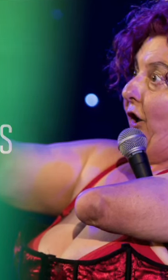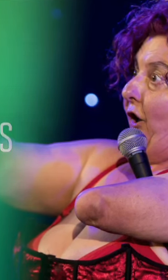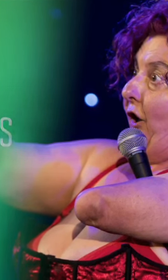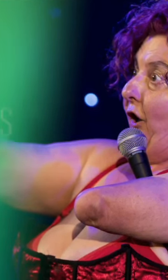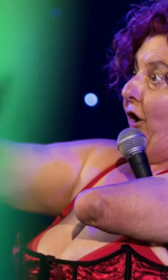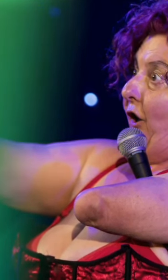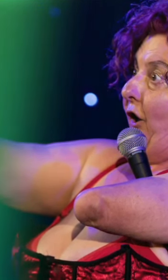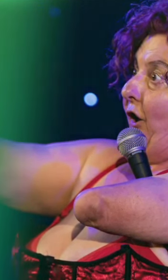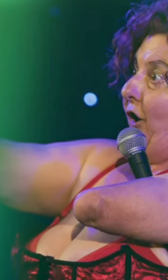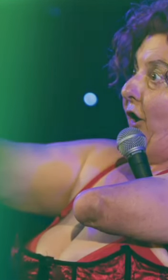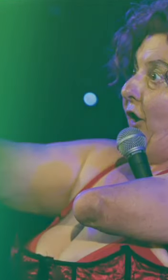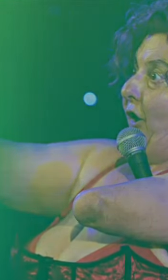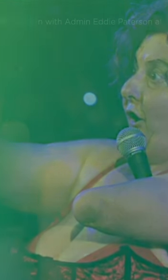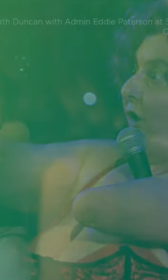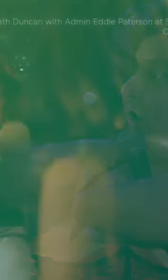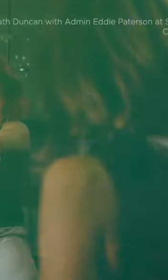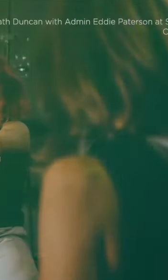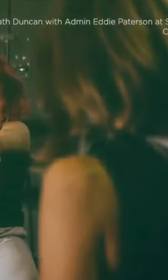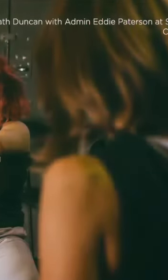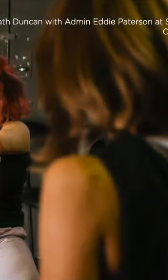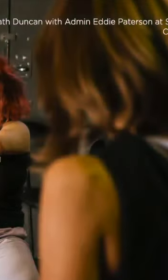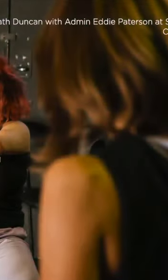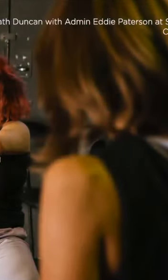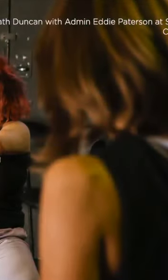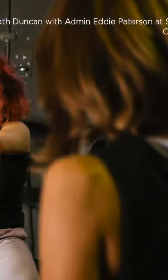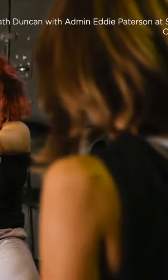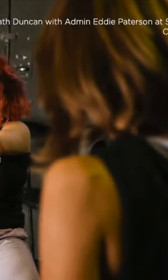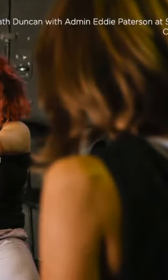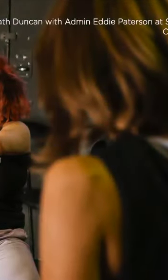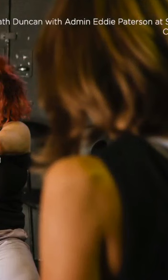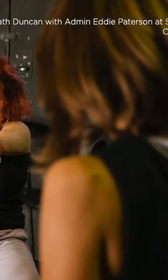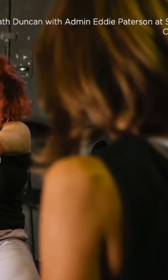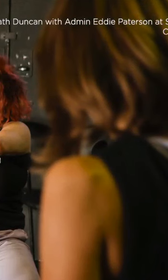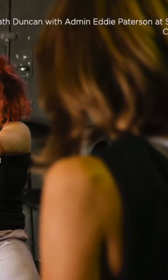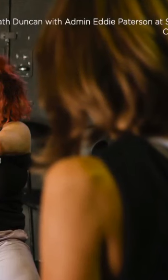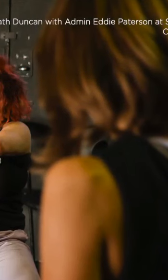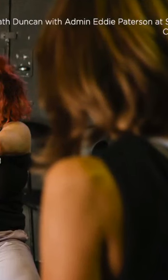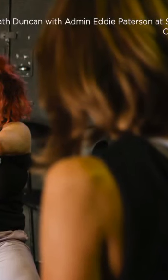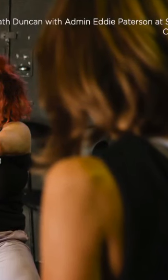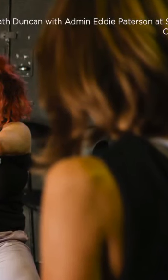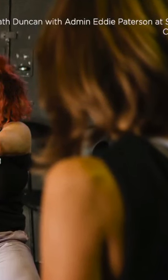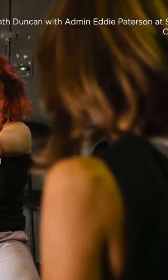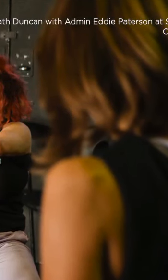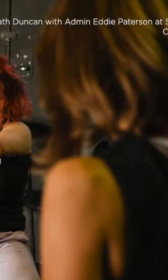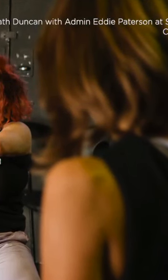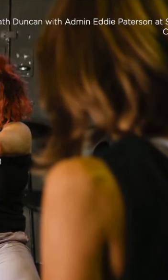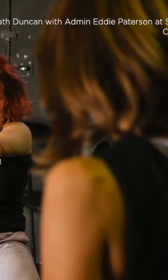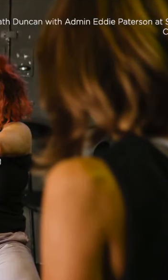Kath has worked extensively across the arts sector, celebrating and embracing the importance of difference.